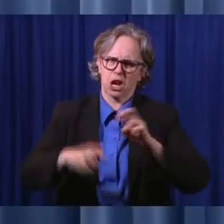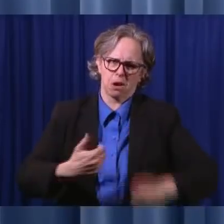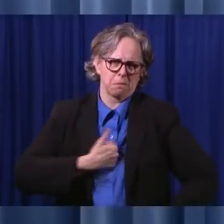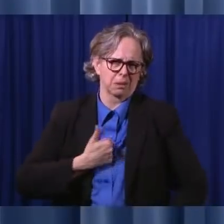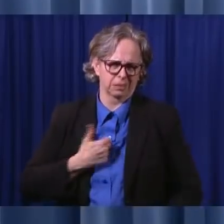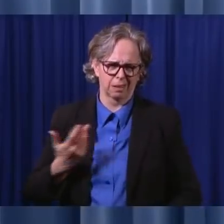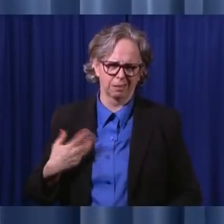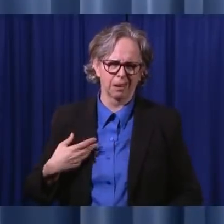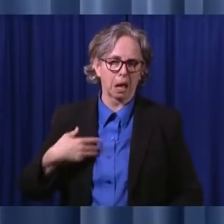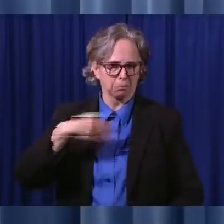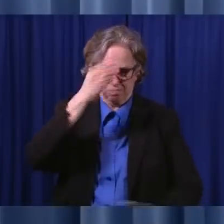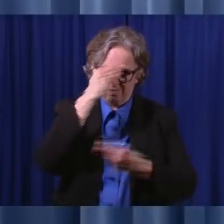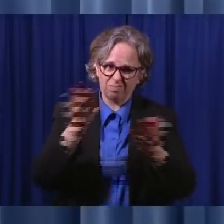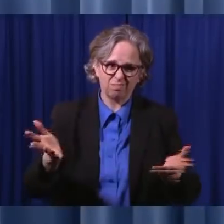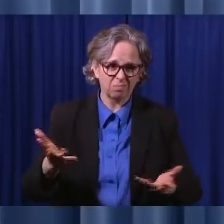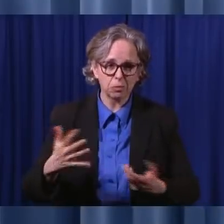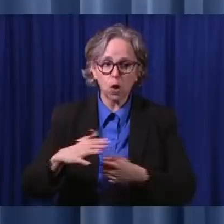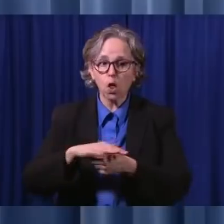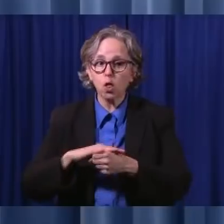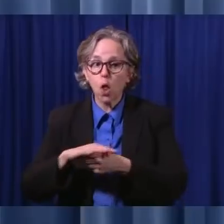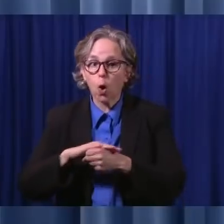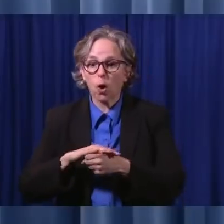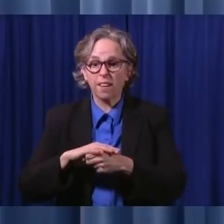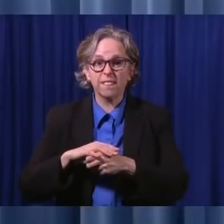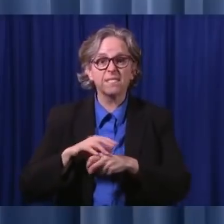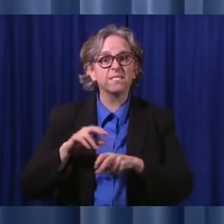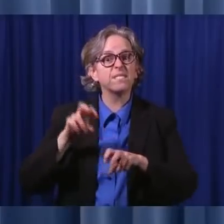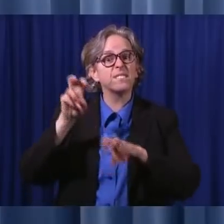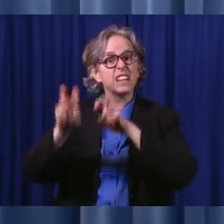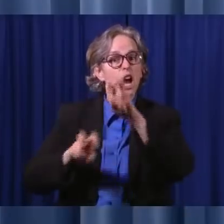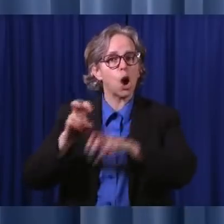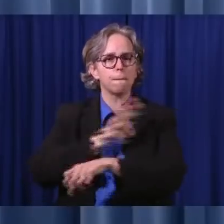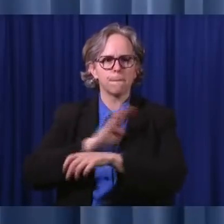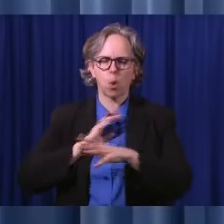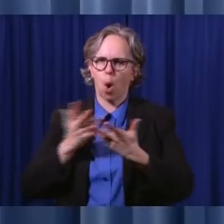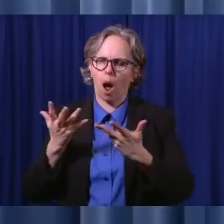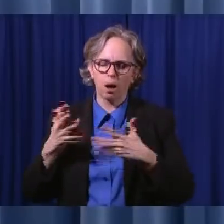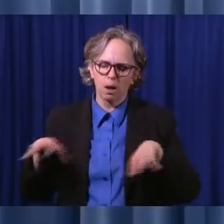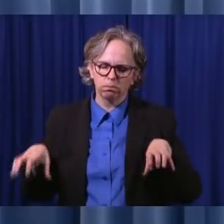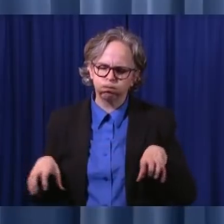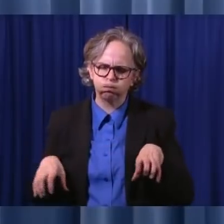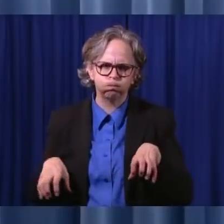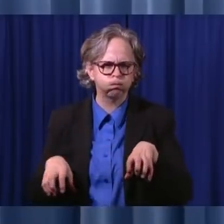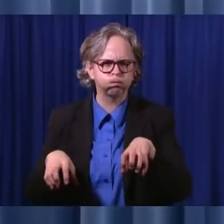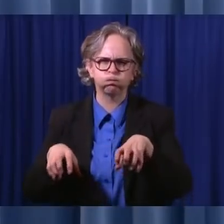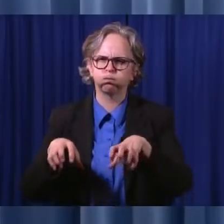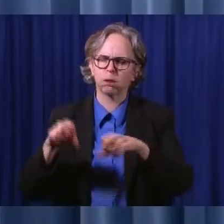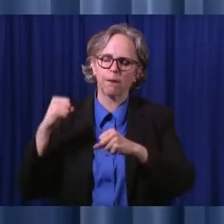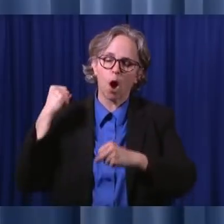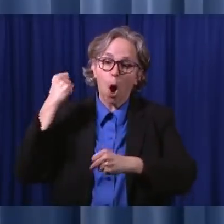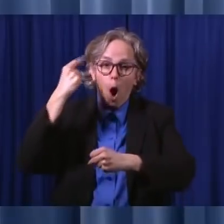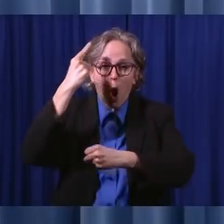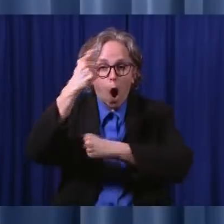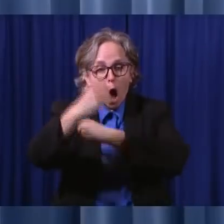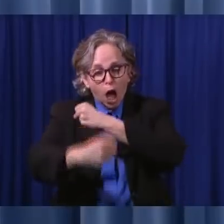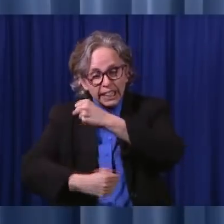THAT SERVED ON THAT IT'S SOMEONE THAT HAS A LOT OF AFFAIRS. I CAN JUST SAY THAT THE LOCAL BARRELED DOES A GREAT JOB AND